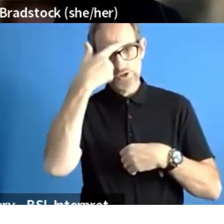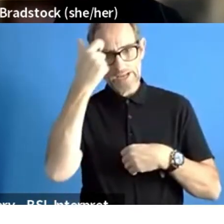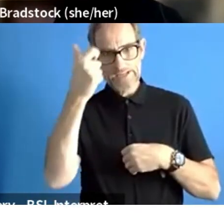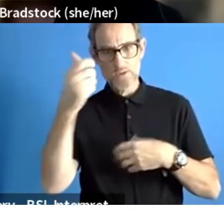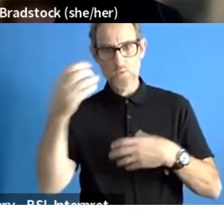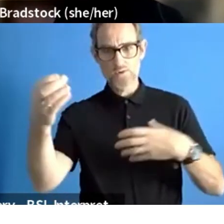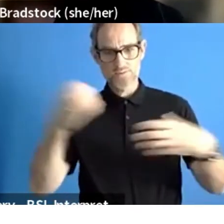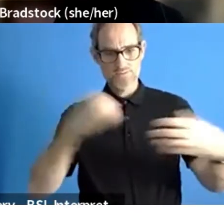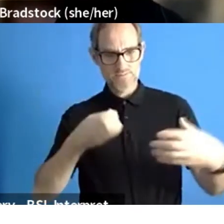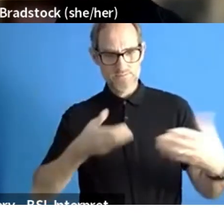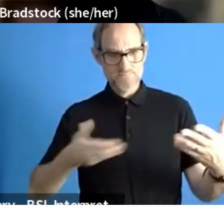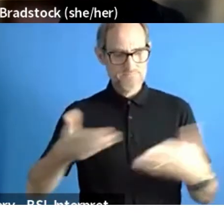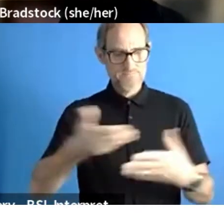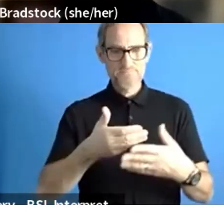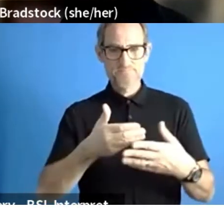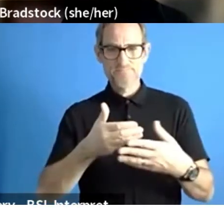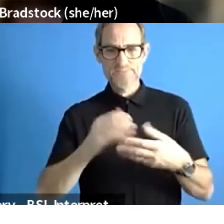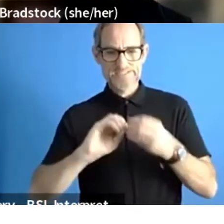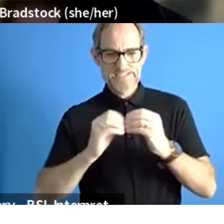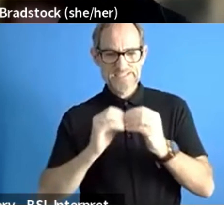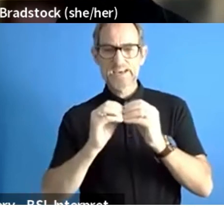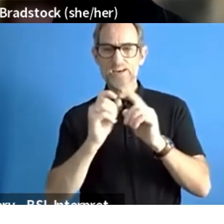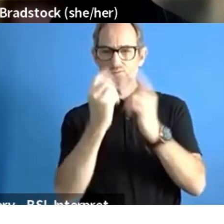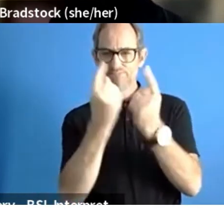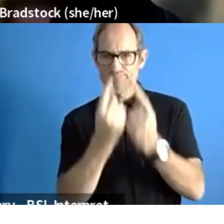or example, implementing some of these small changes that Rowena mentioned